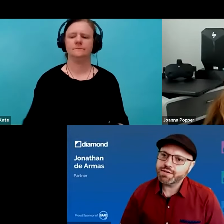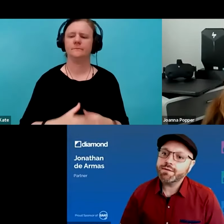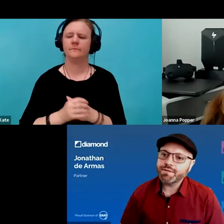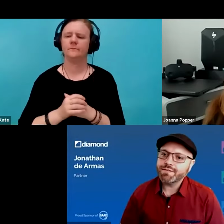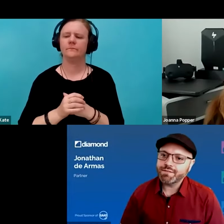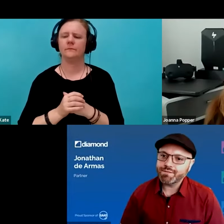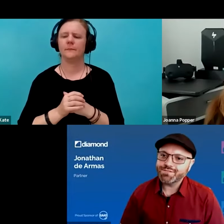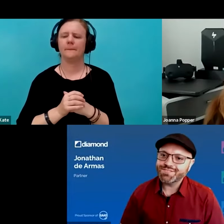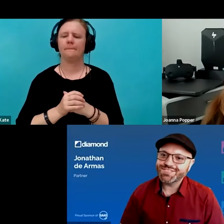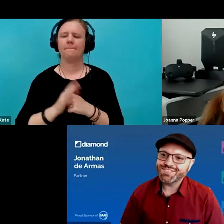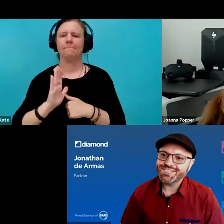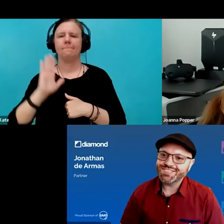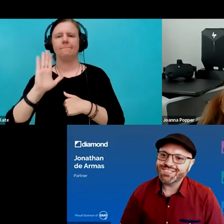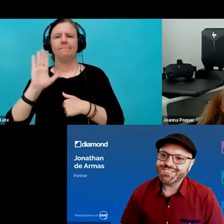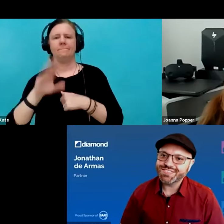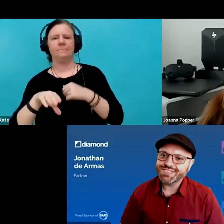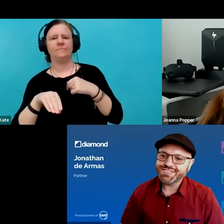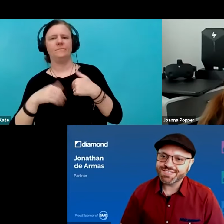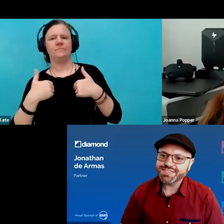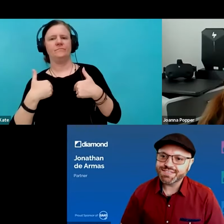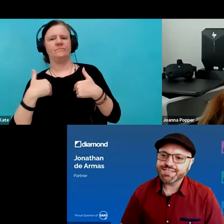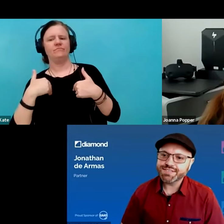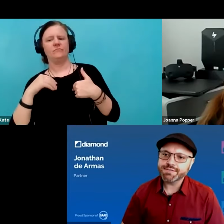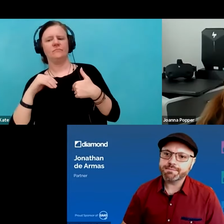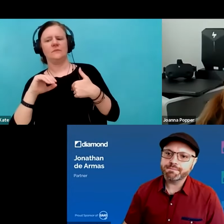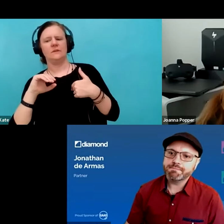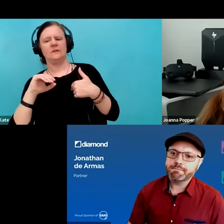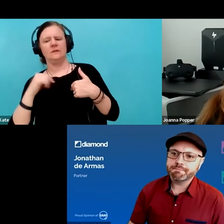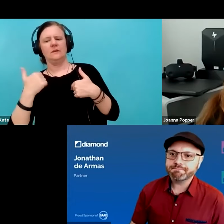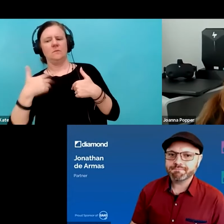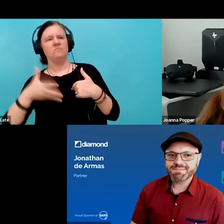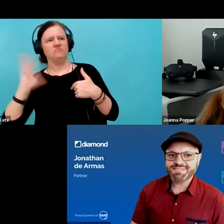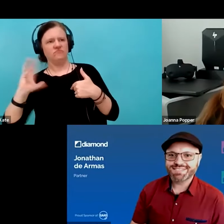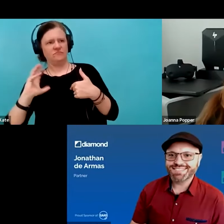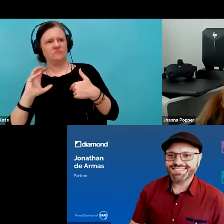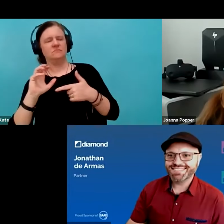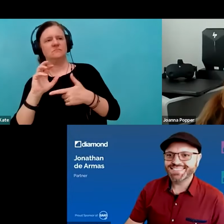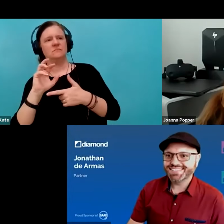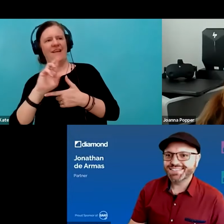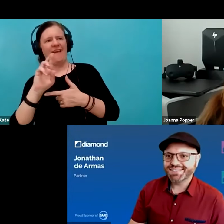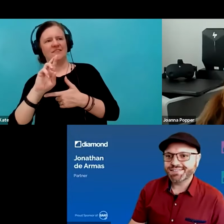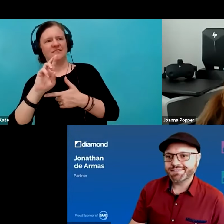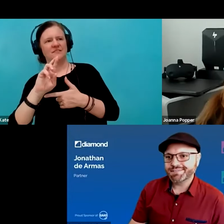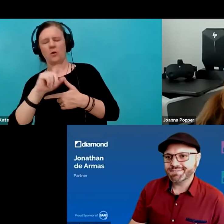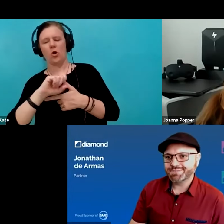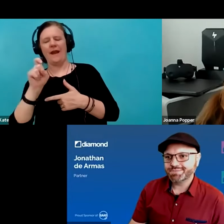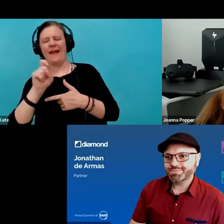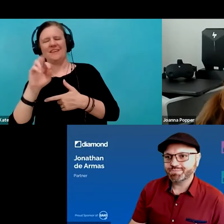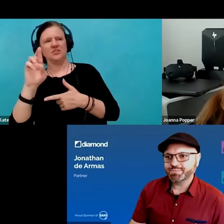Chadwick Turner: One thing I want to add in there. Jonathan is, you know, one thing I as a previous x star producer. When I look at companies like Metastage and HP